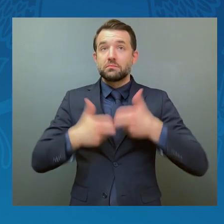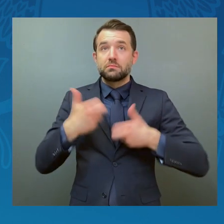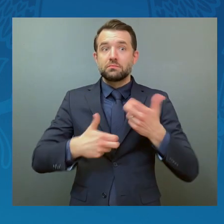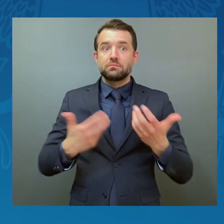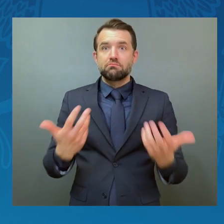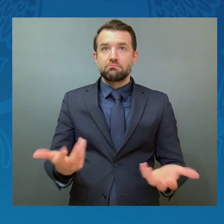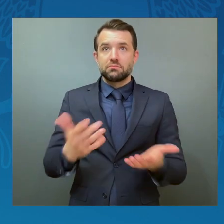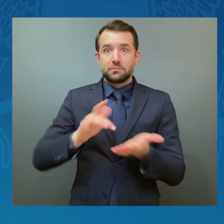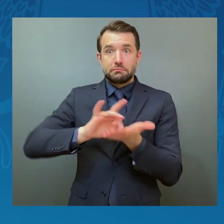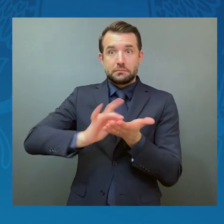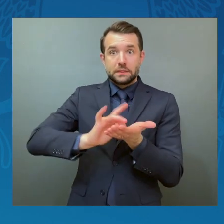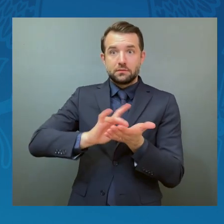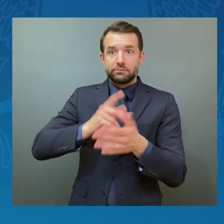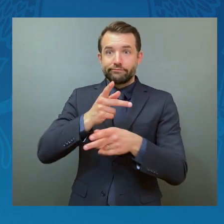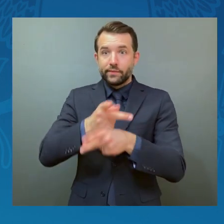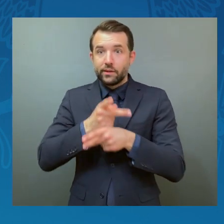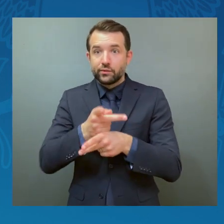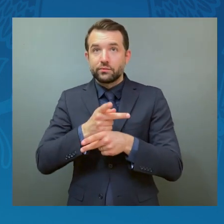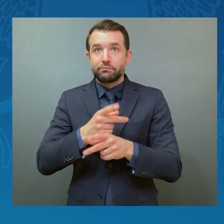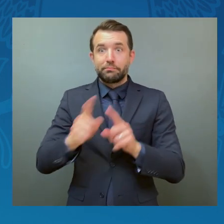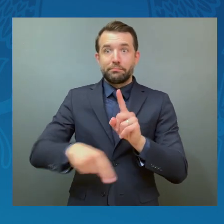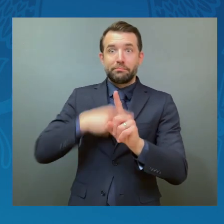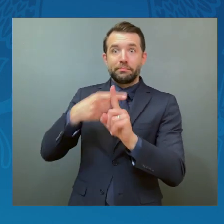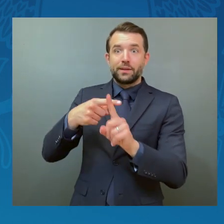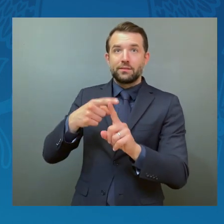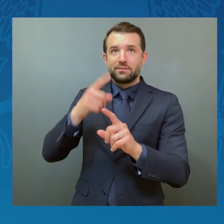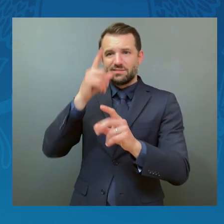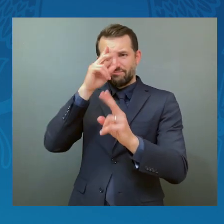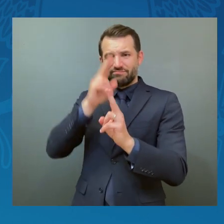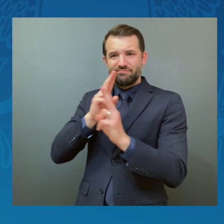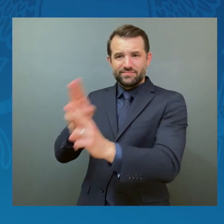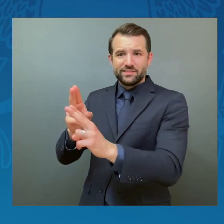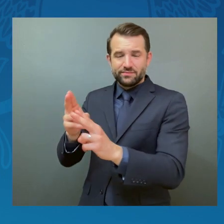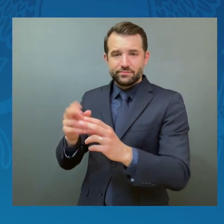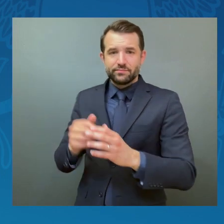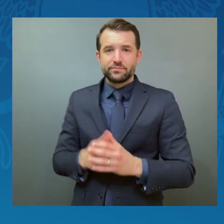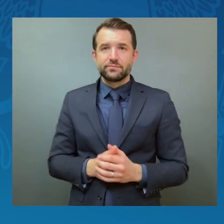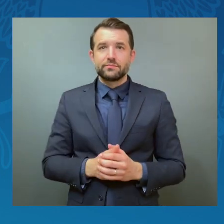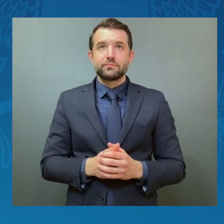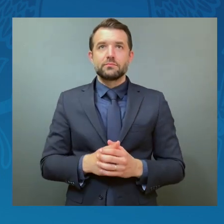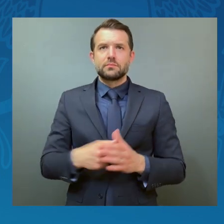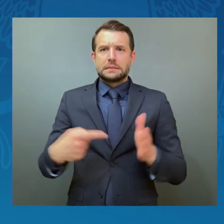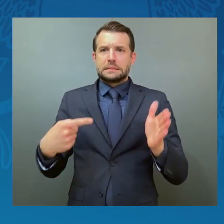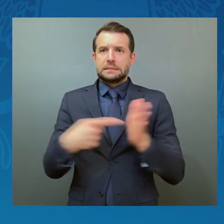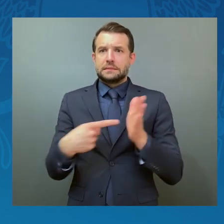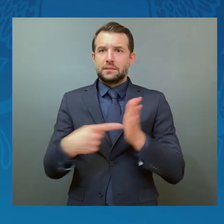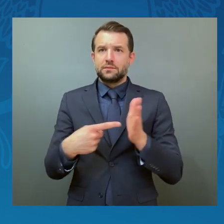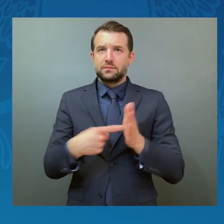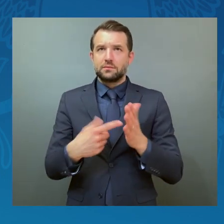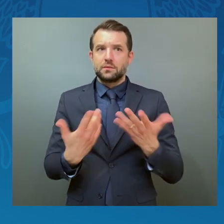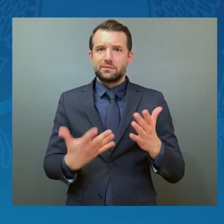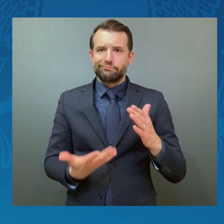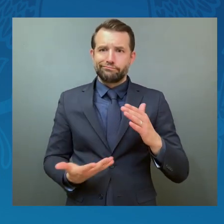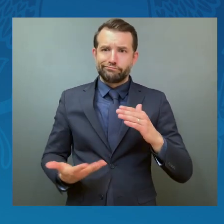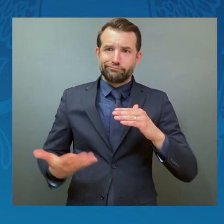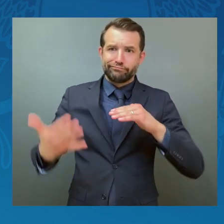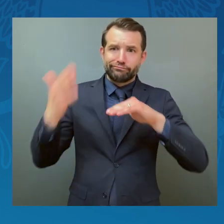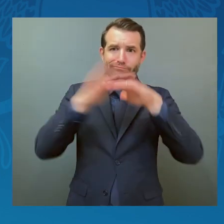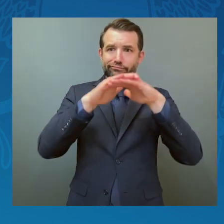dignity, and debt, unfair debt, the accumulation of debt that really in so many ways,